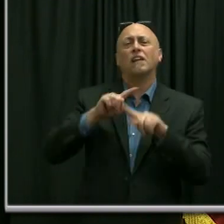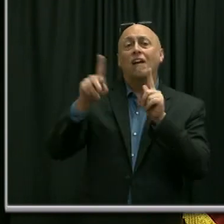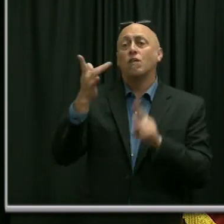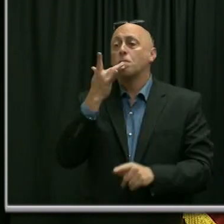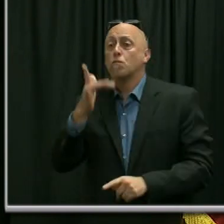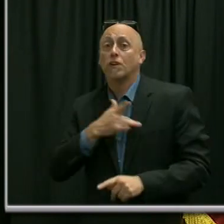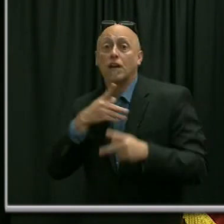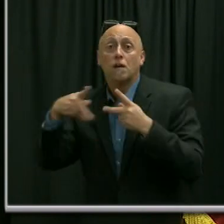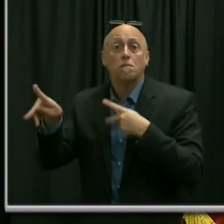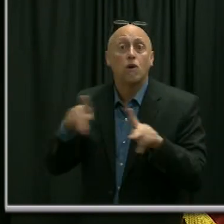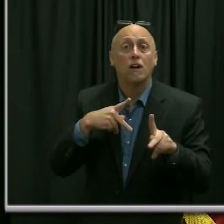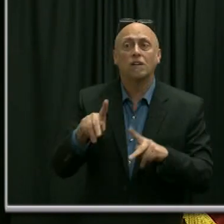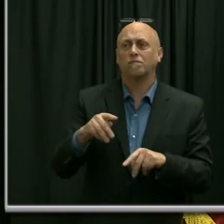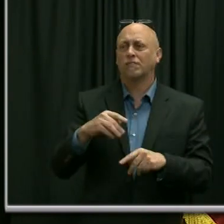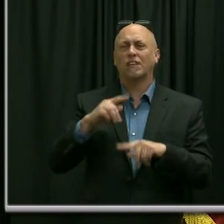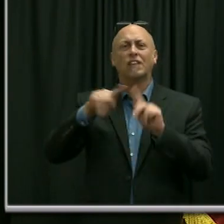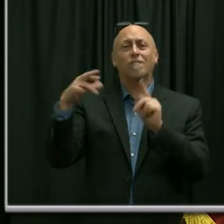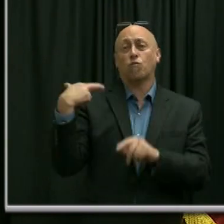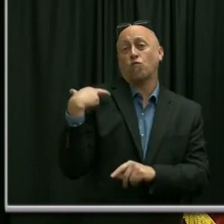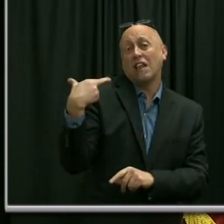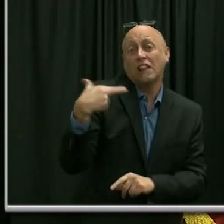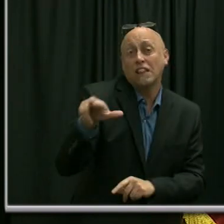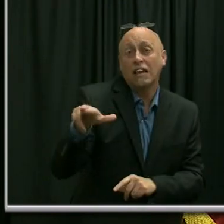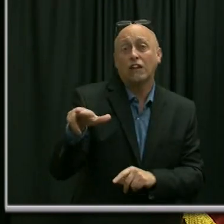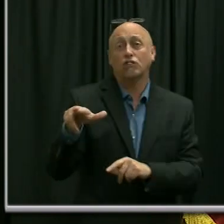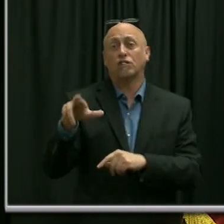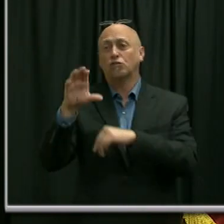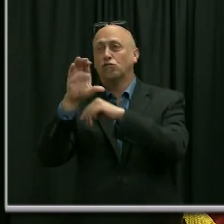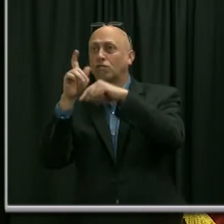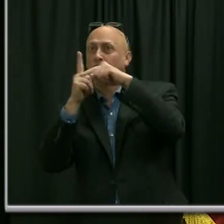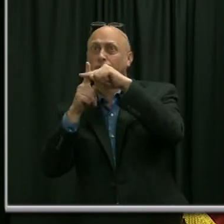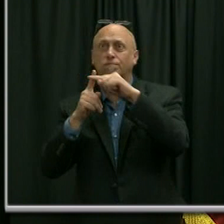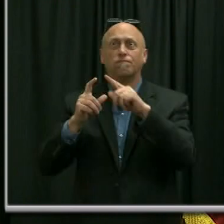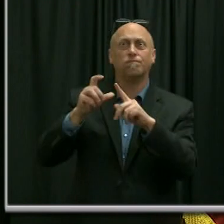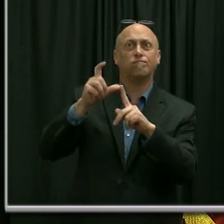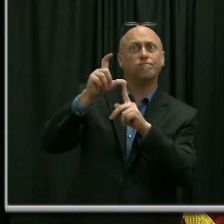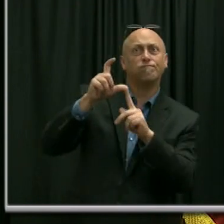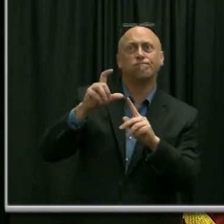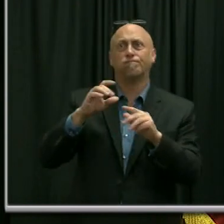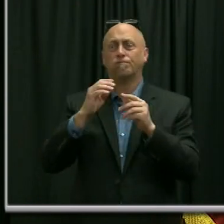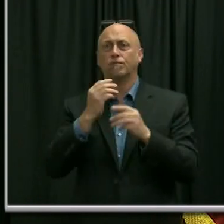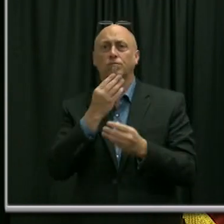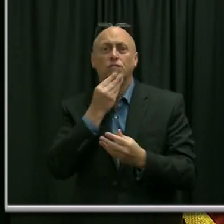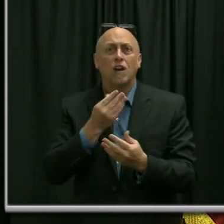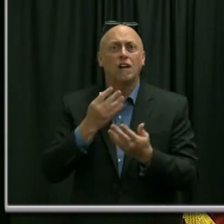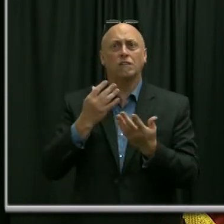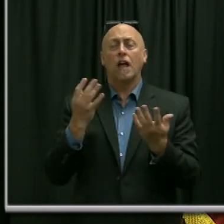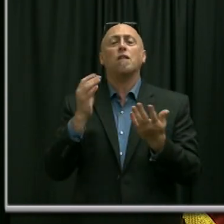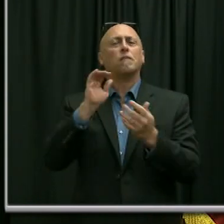FUNDRAISERS FAITH BASED MEETINGS AND SIMILAR ACTIVITIES